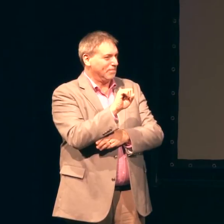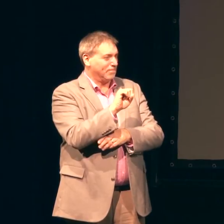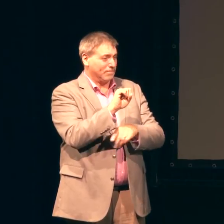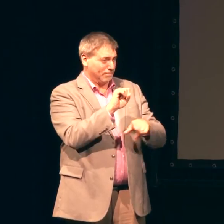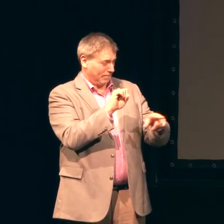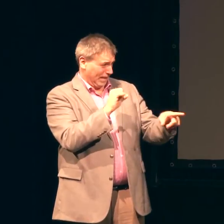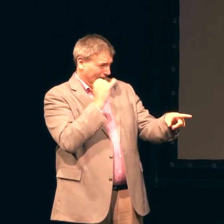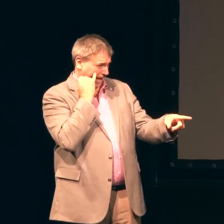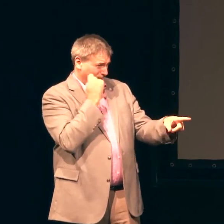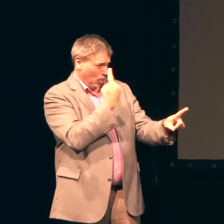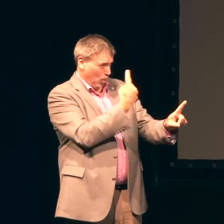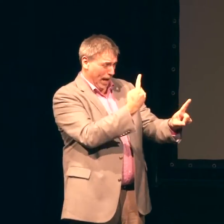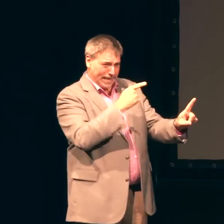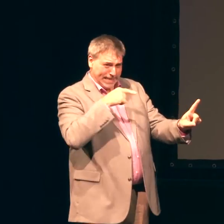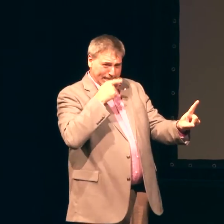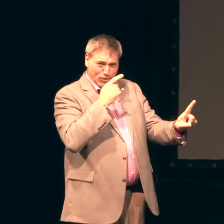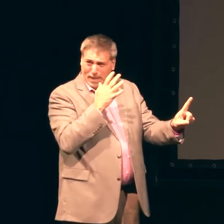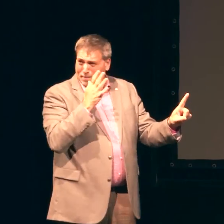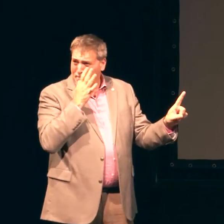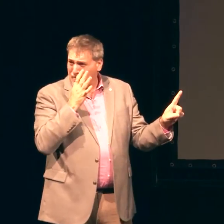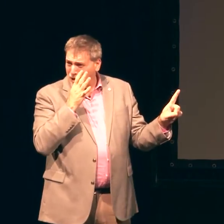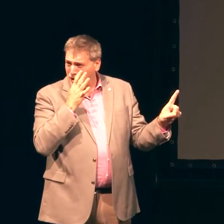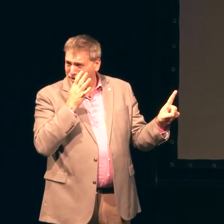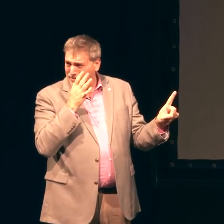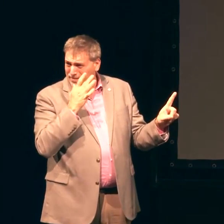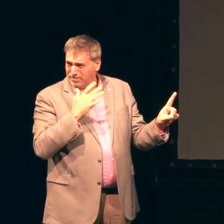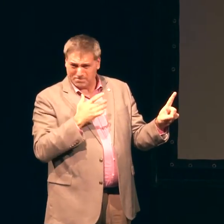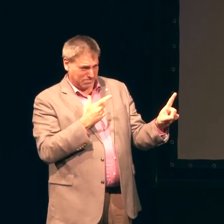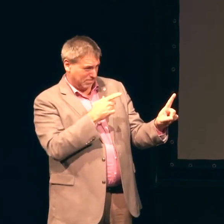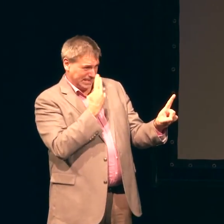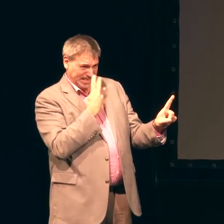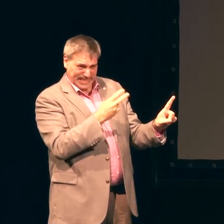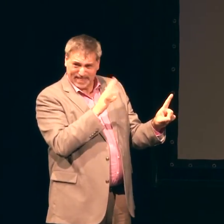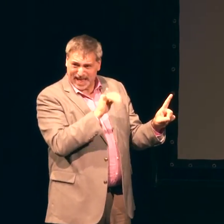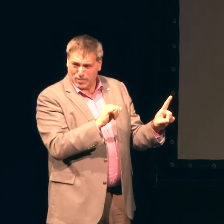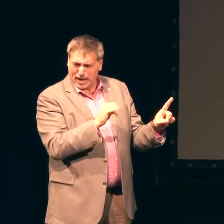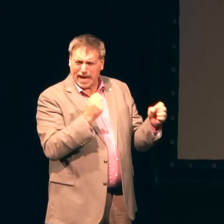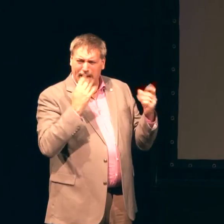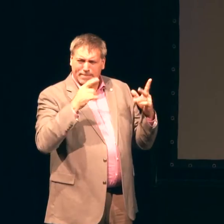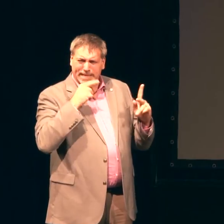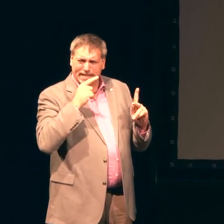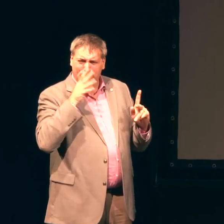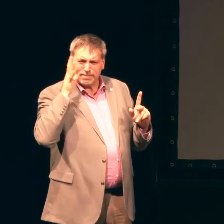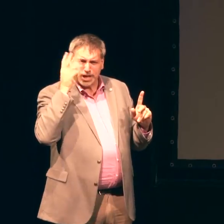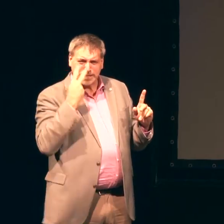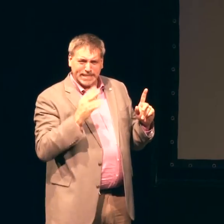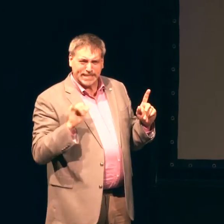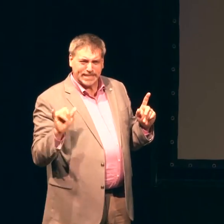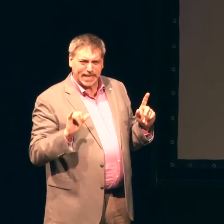If that's one hearing mother seeing it that way,